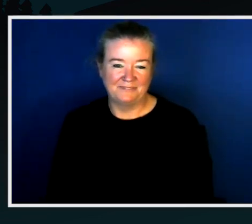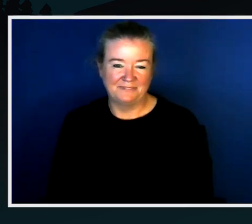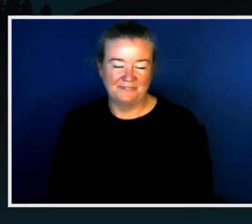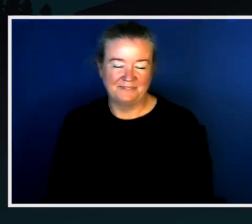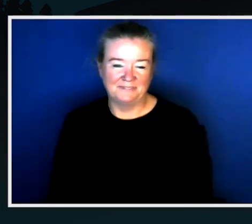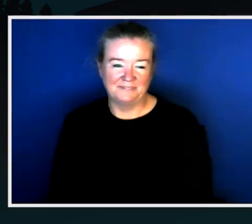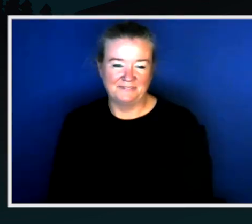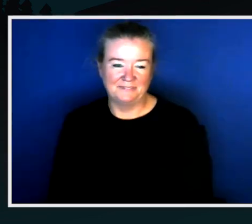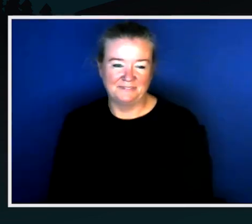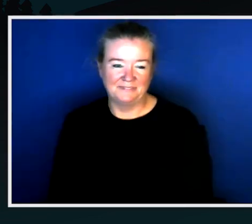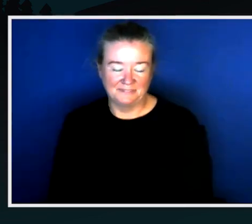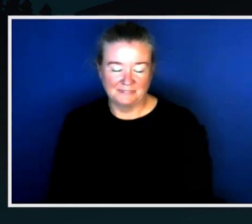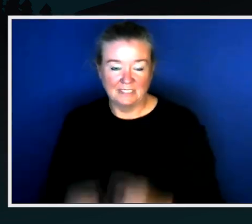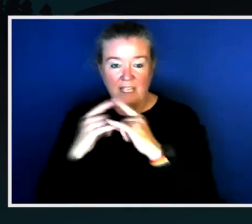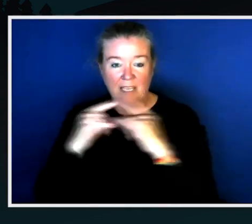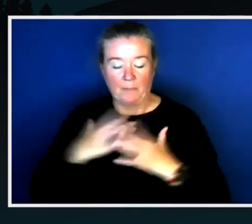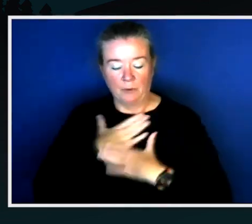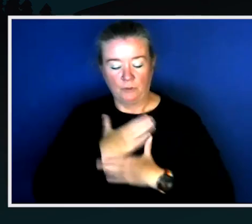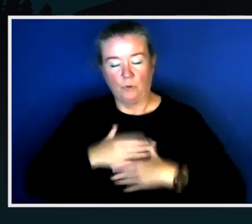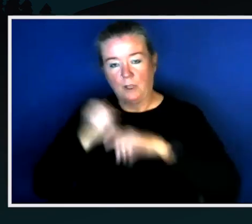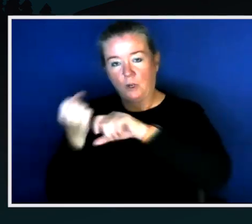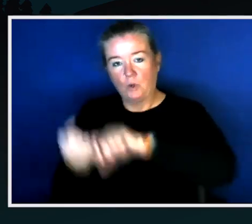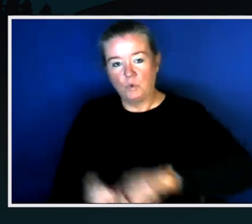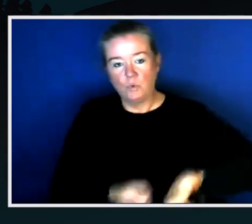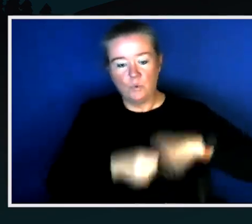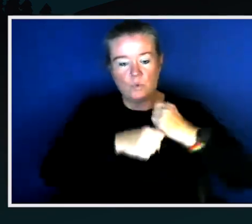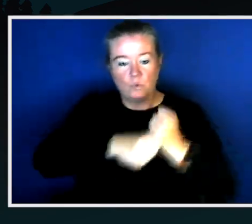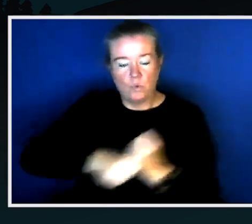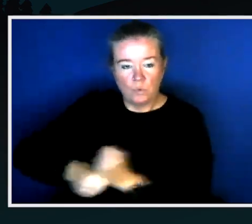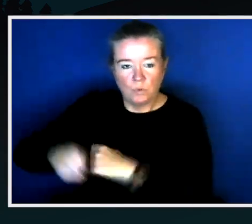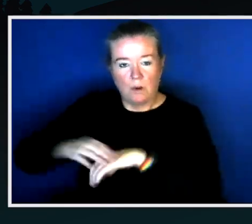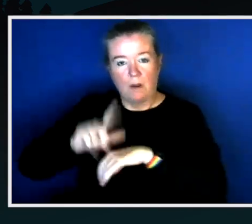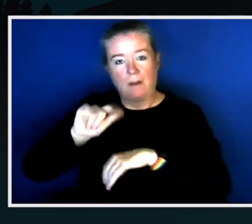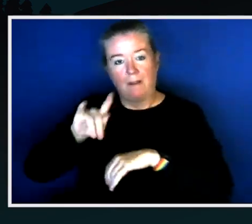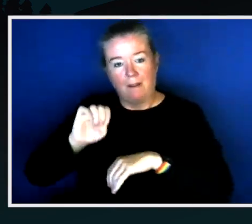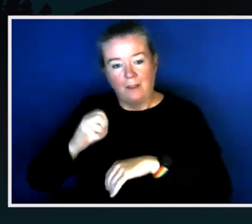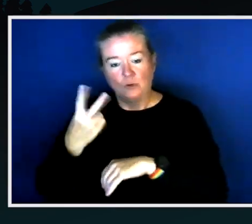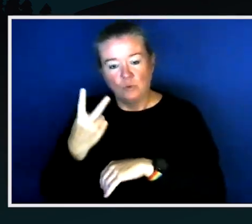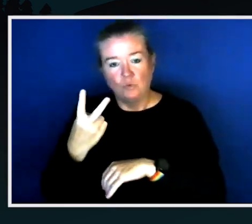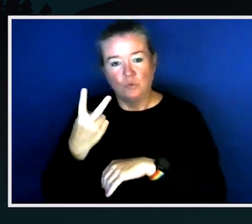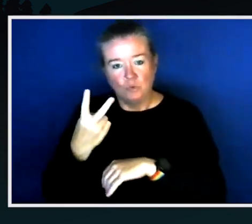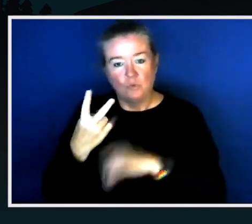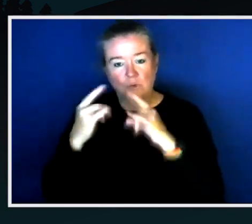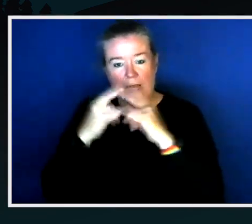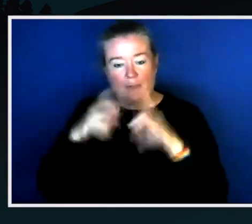NARRATOR >> Campers also enjoy canoeing on Flannigan Lake, two campers in each canoe. Teamwork is required